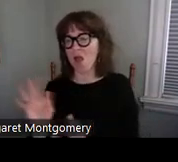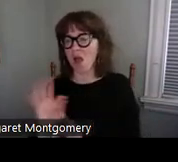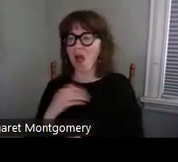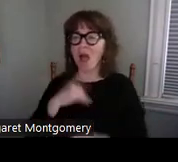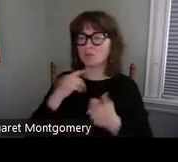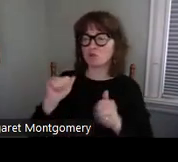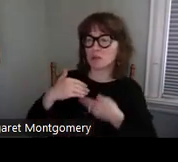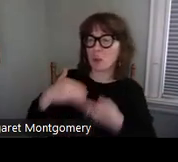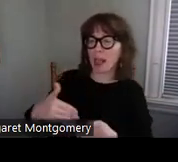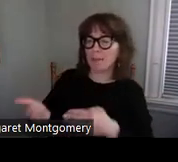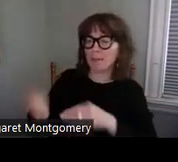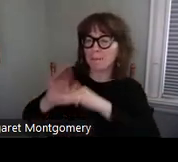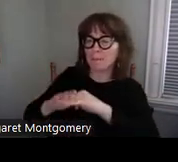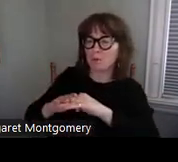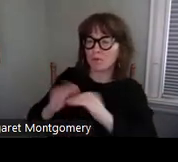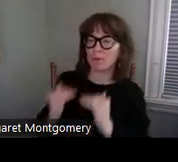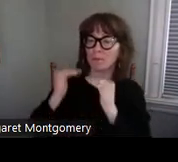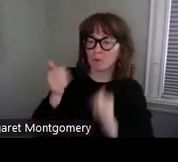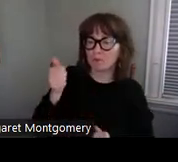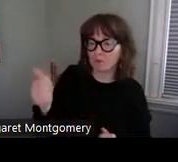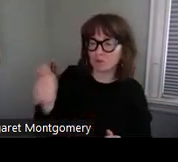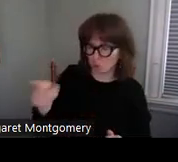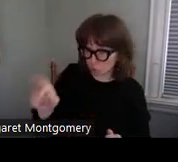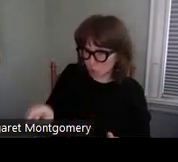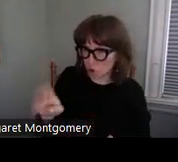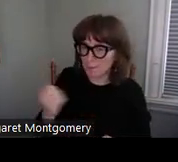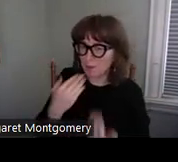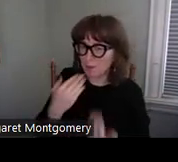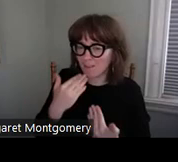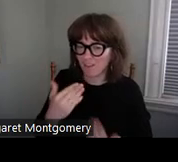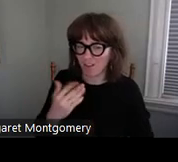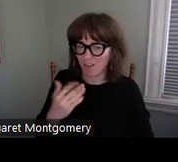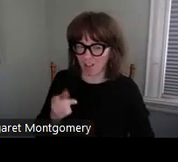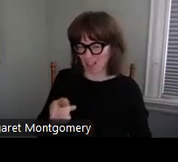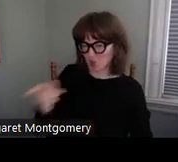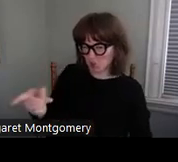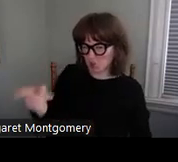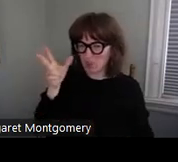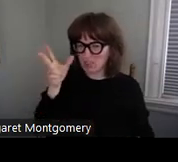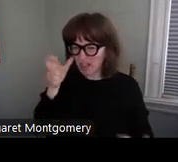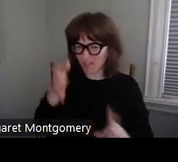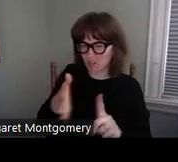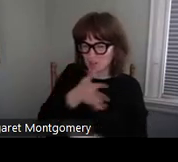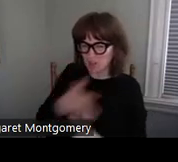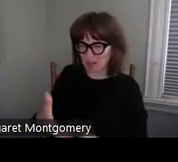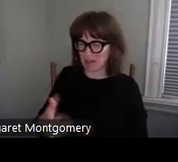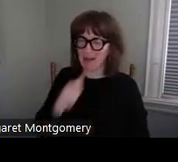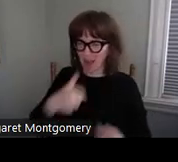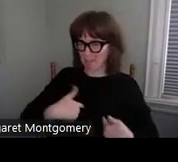be. grateful or it's really you that selfish and manipulative you're hurting me are examples